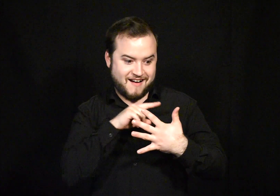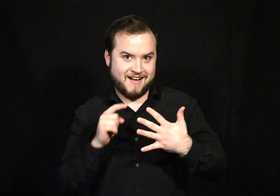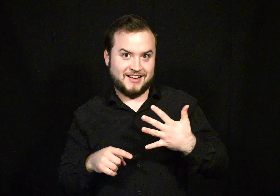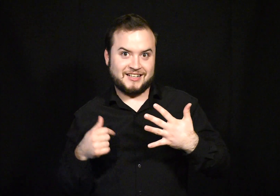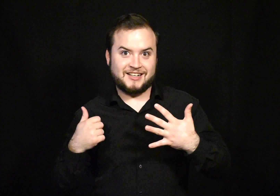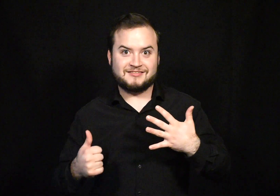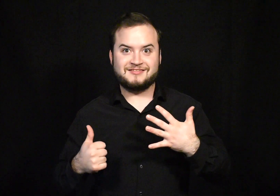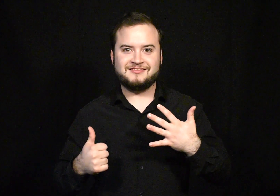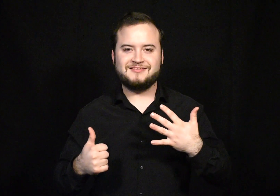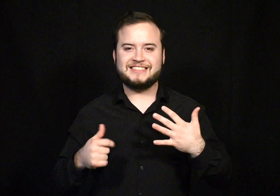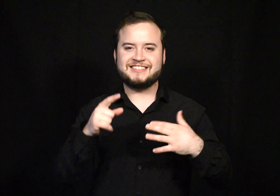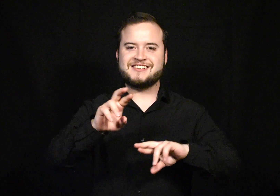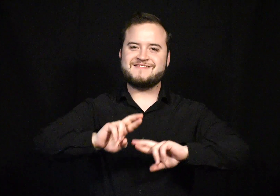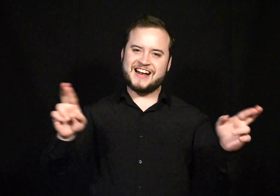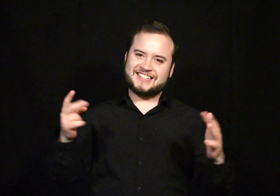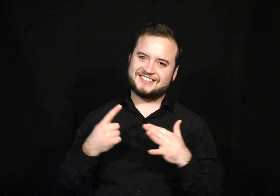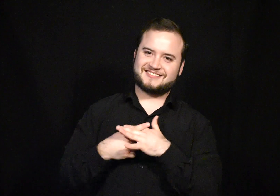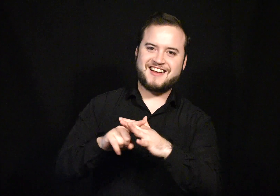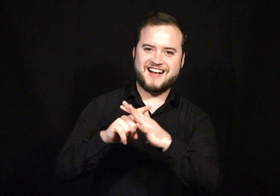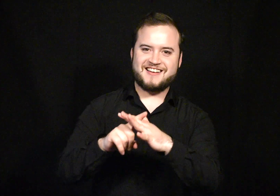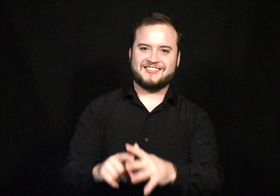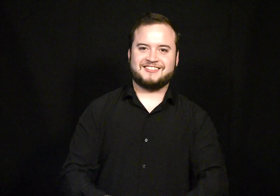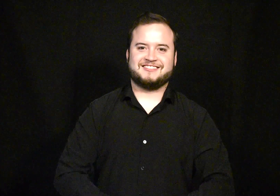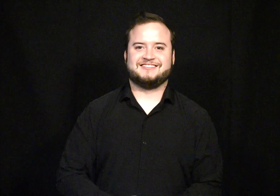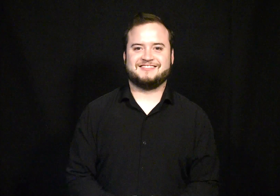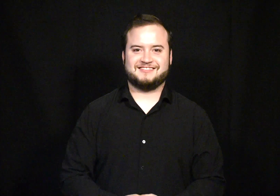and you’re good to go!